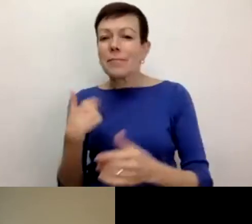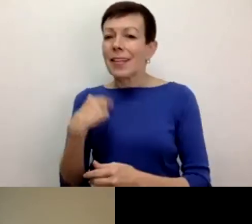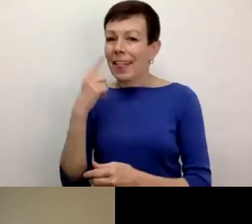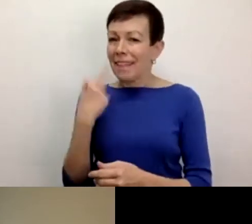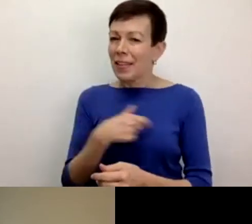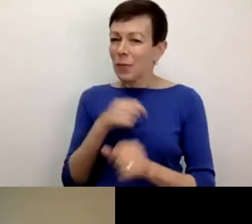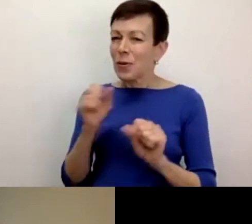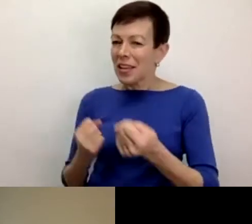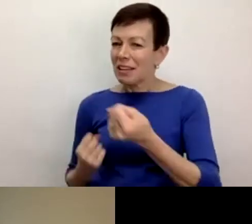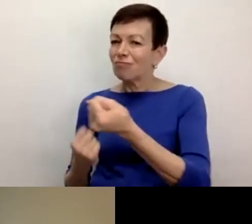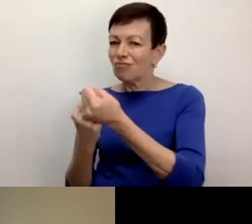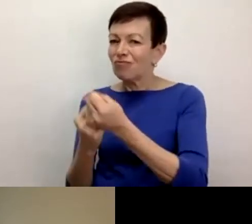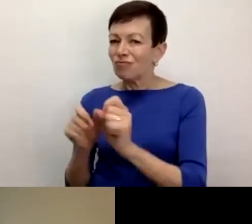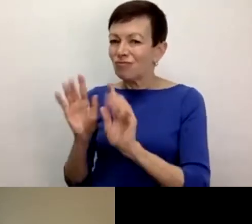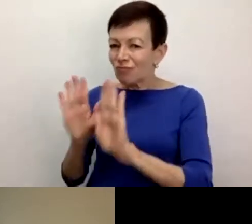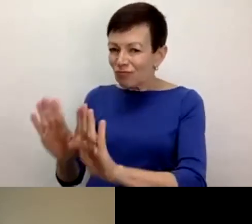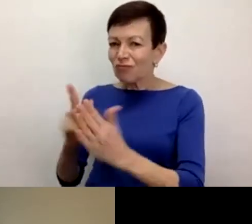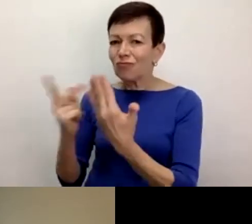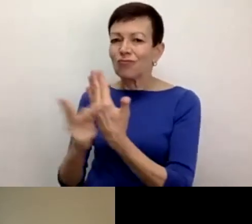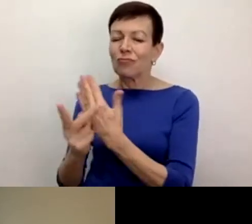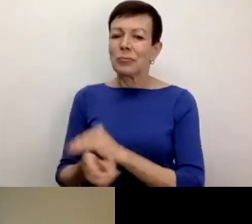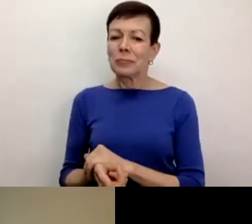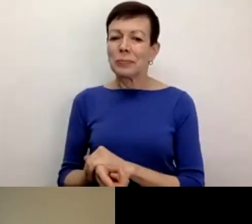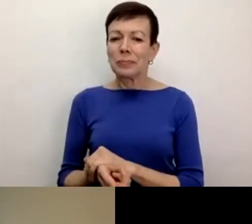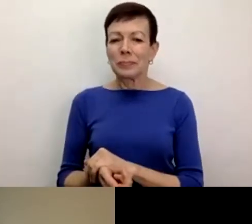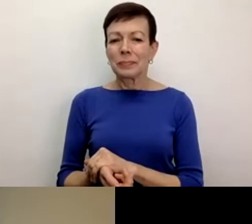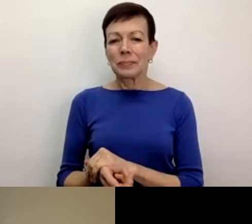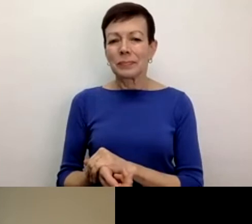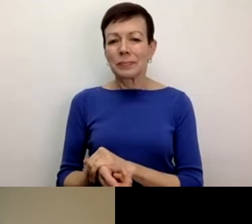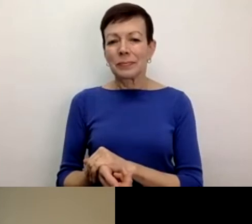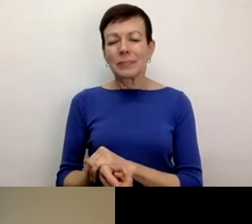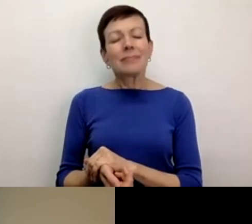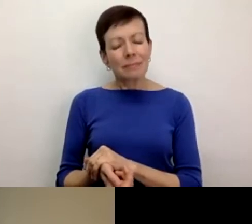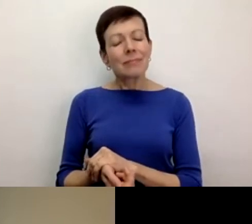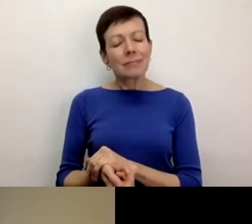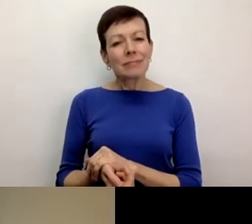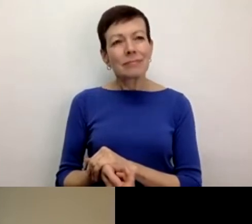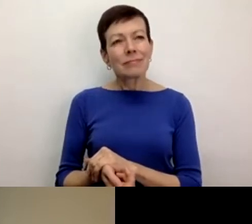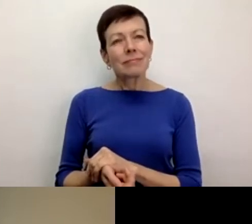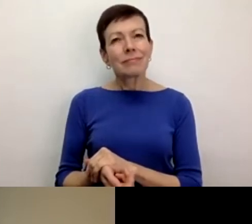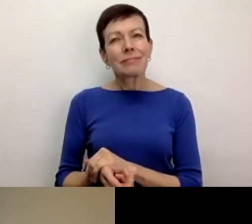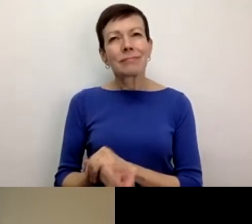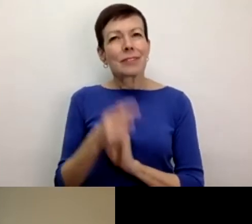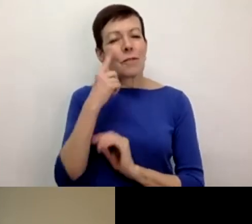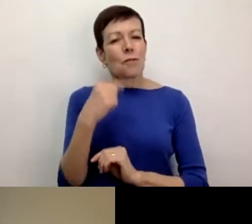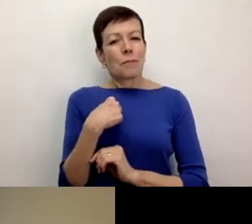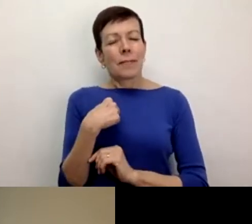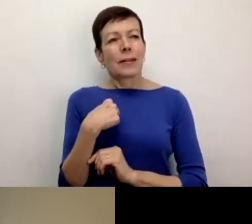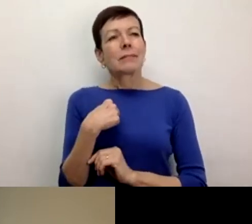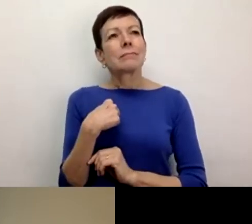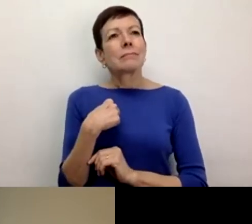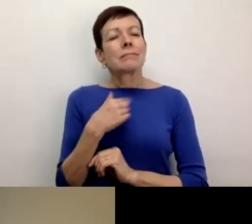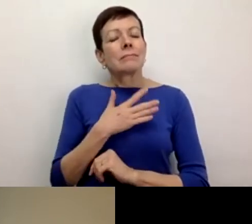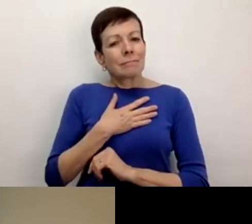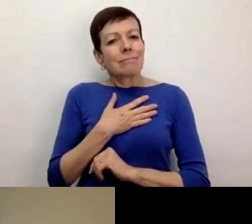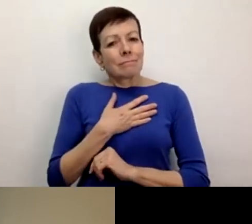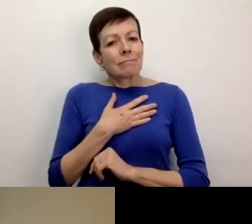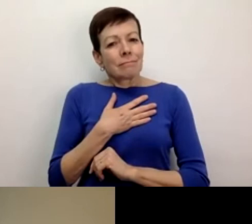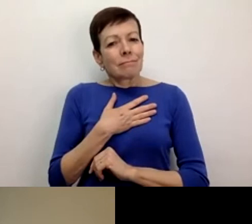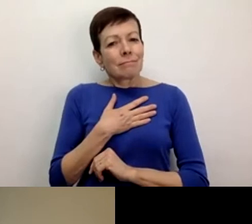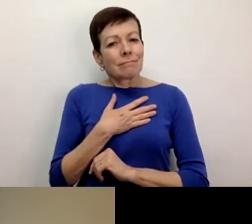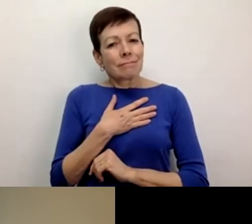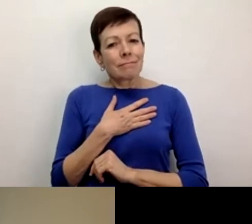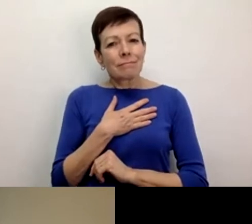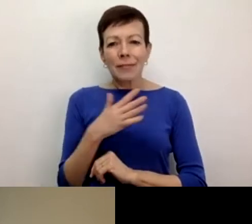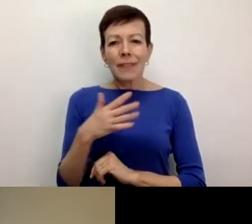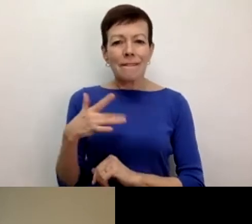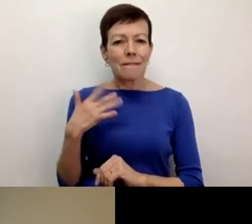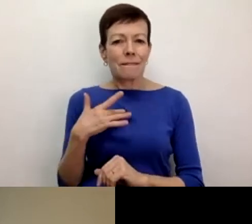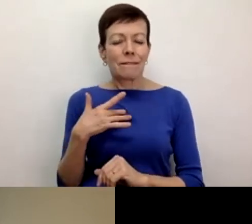But, but it's just it feels really good to be able to, to work with artists in this way.